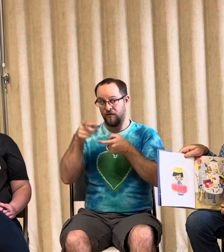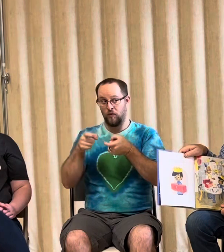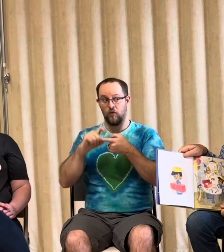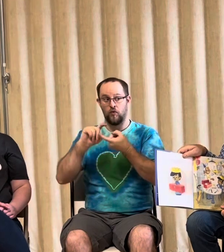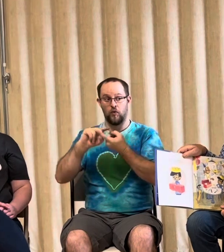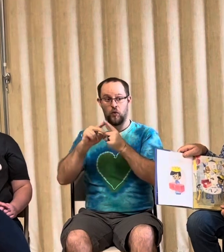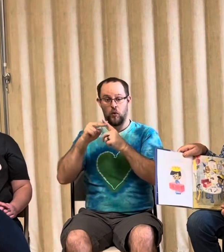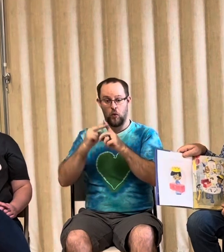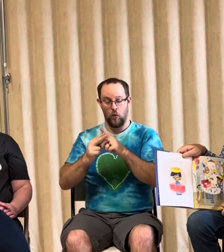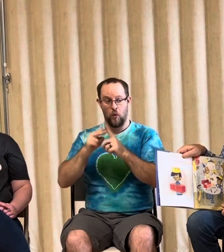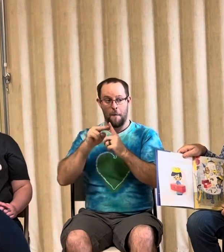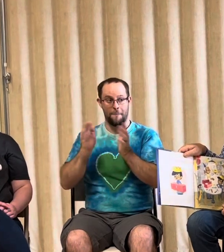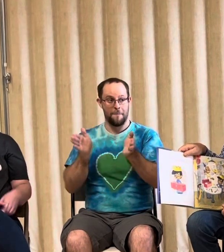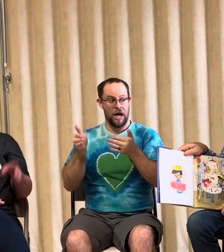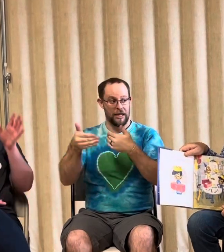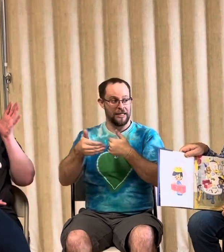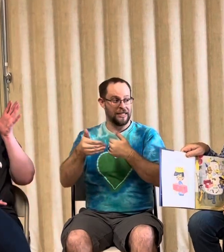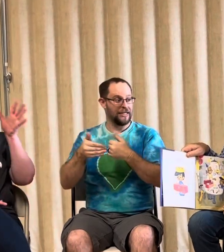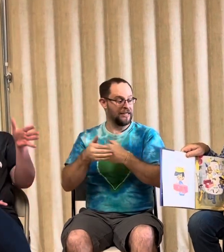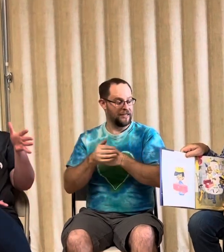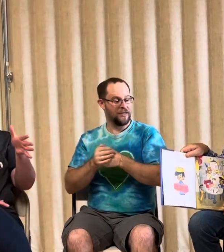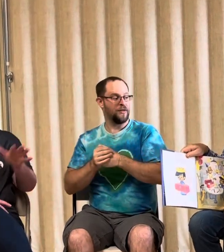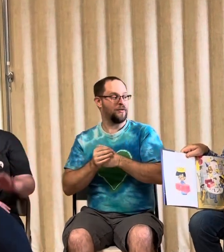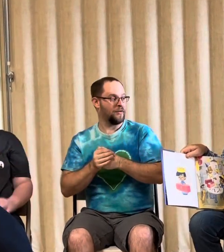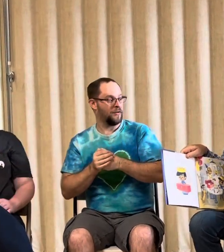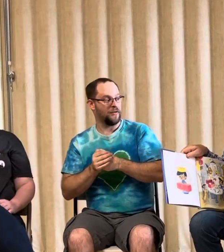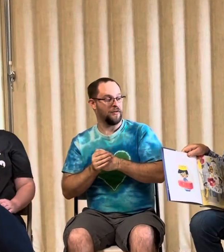"Grandpa gives you a toolbox."